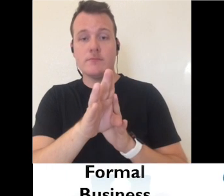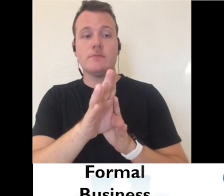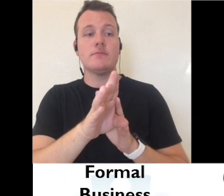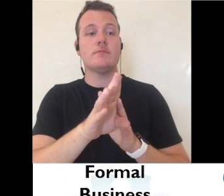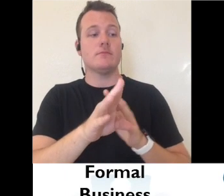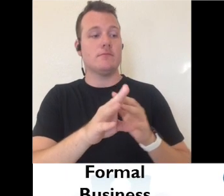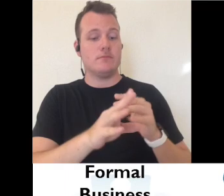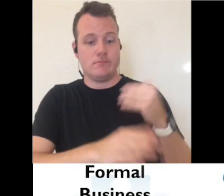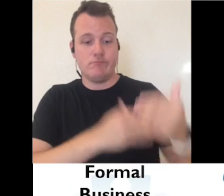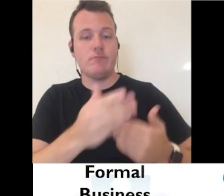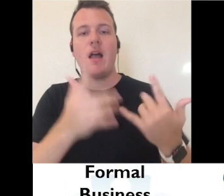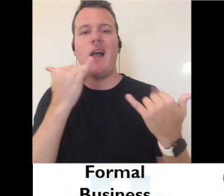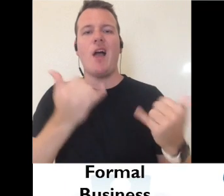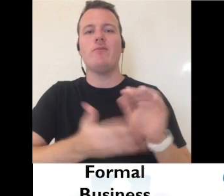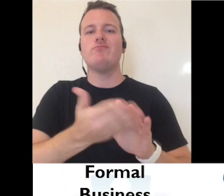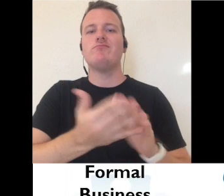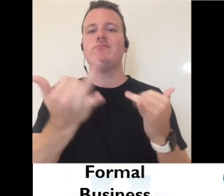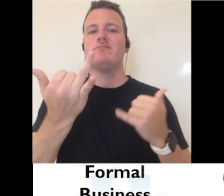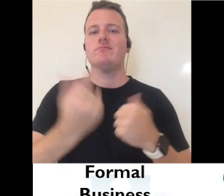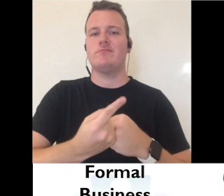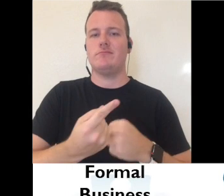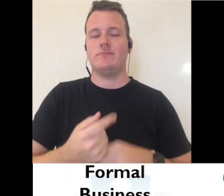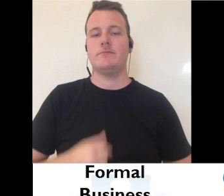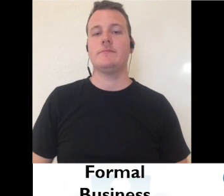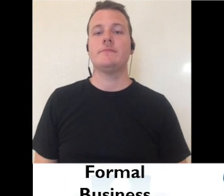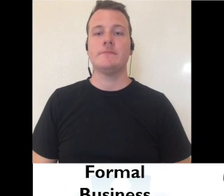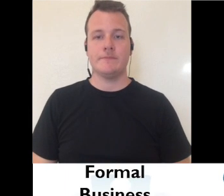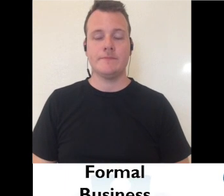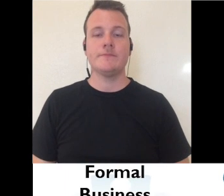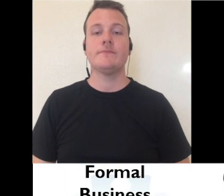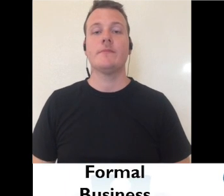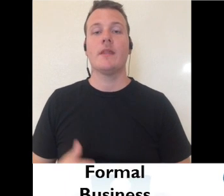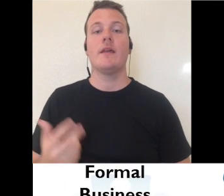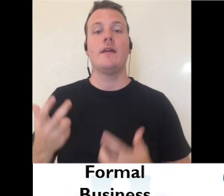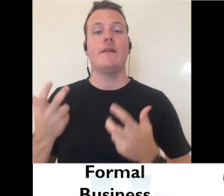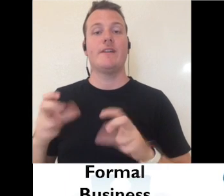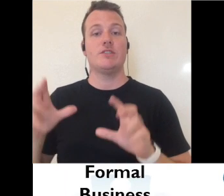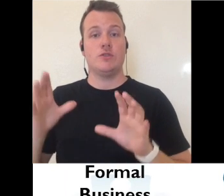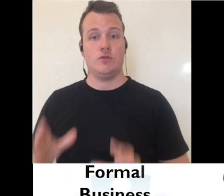to look at your website. They'll want to look at business structure and the